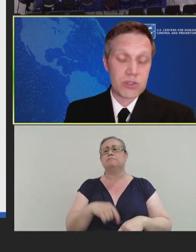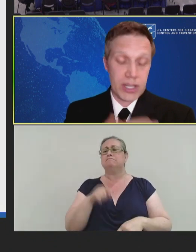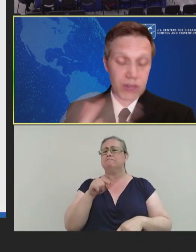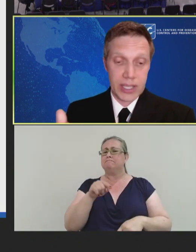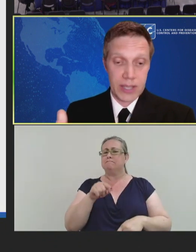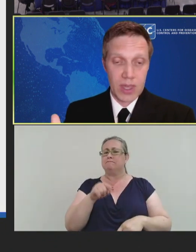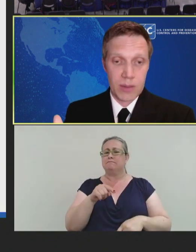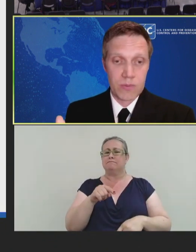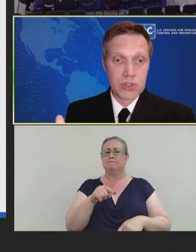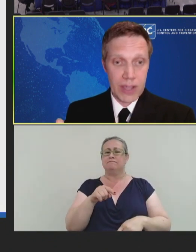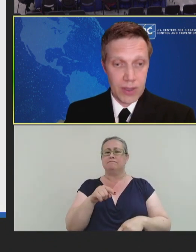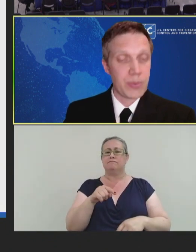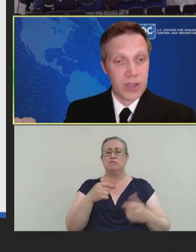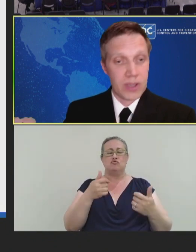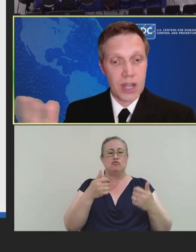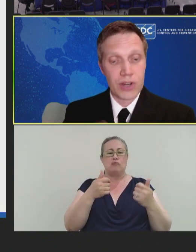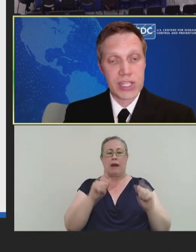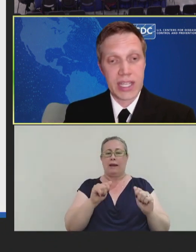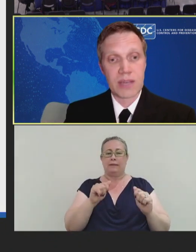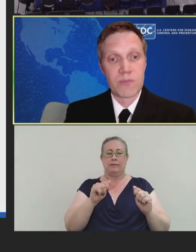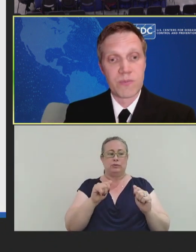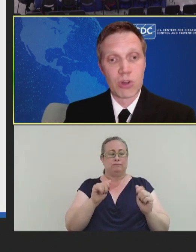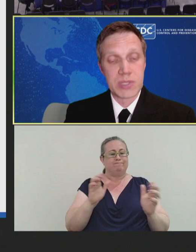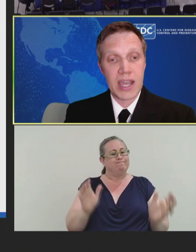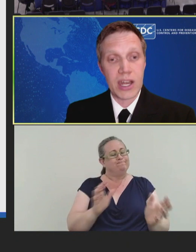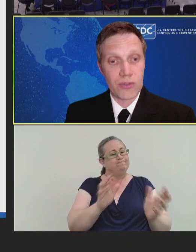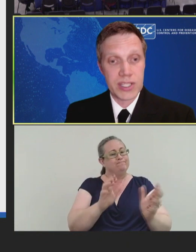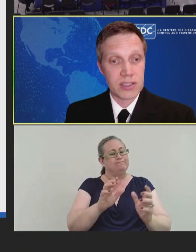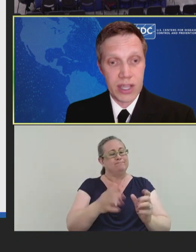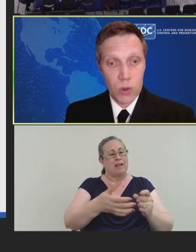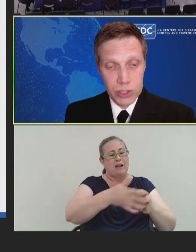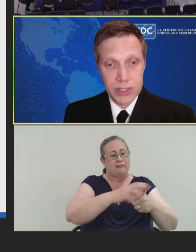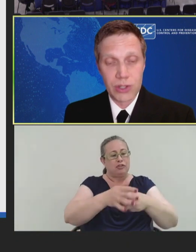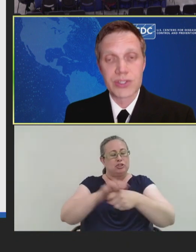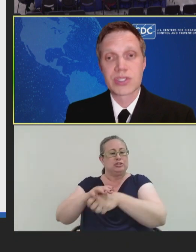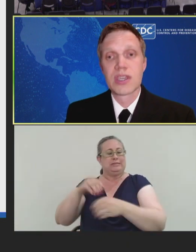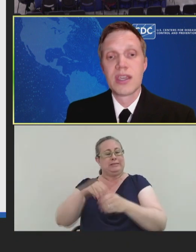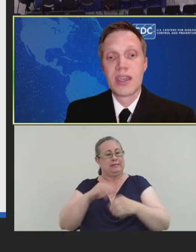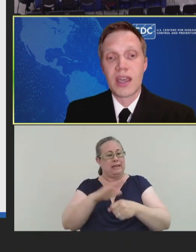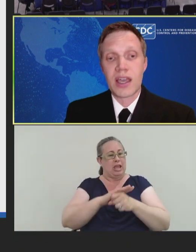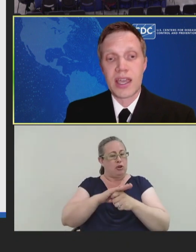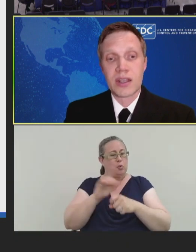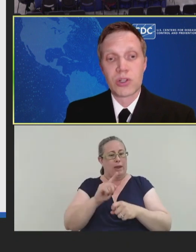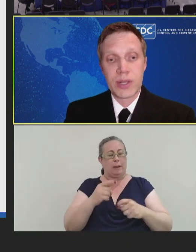trying to really drive up coverage in groups at higher risk, like older adults, and including,